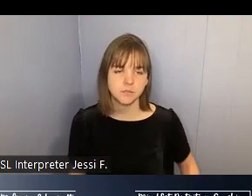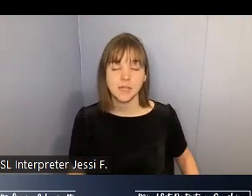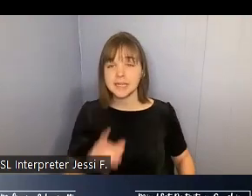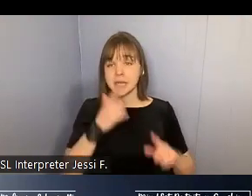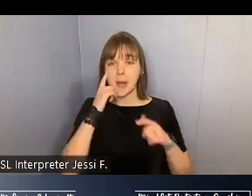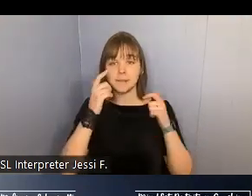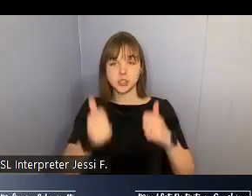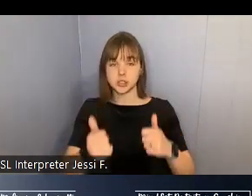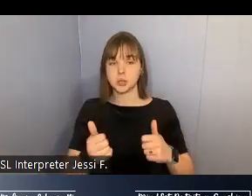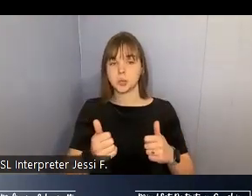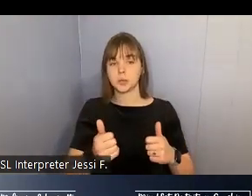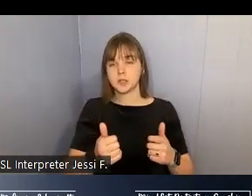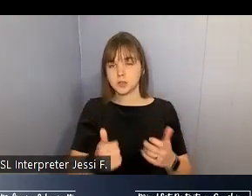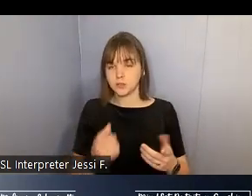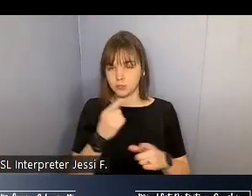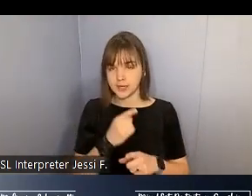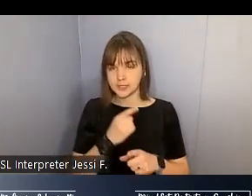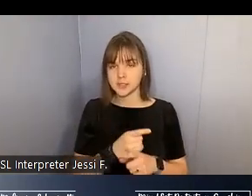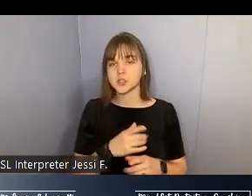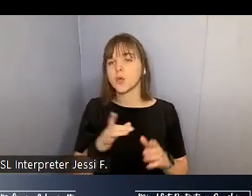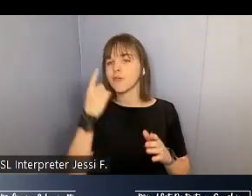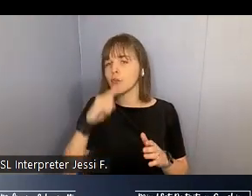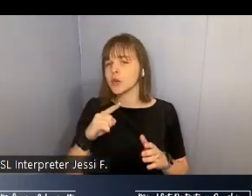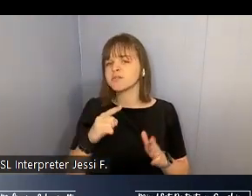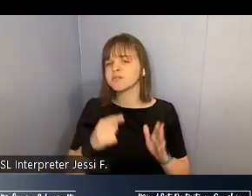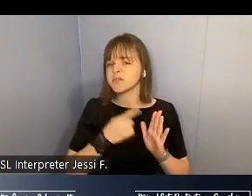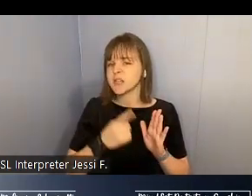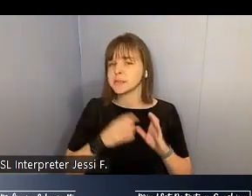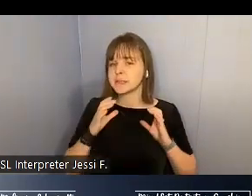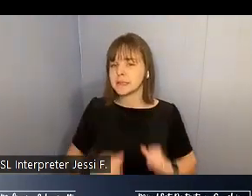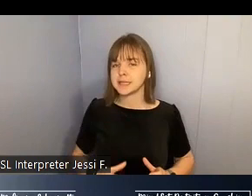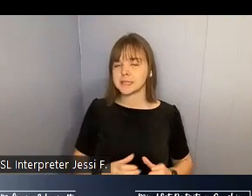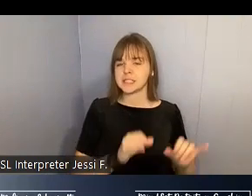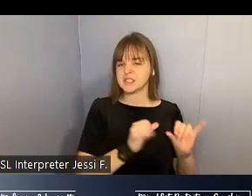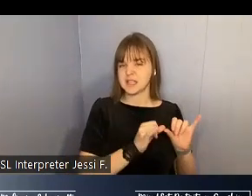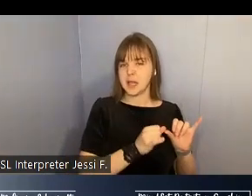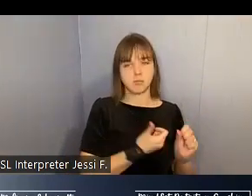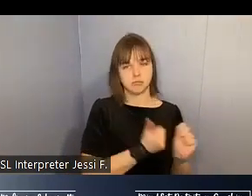but what you think is progress. So for some people, they're not using the scale at all, but we're tracking body measurements.